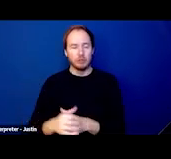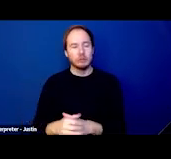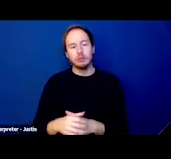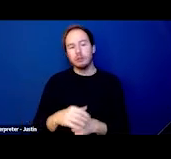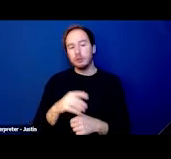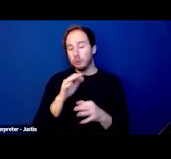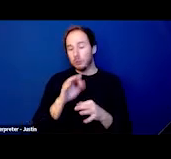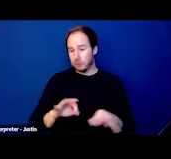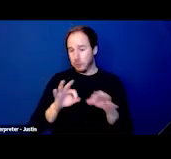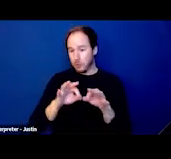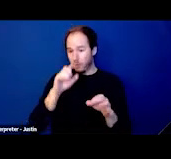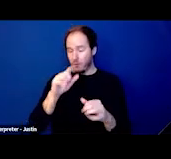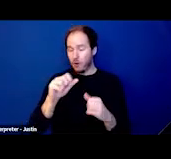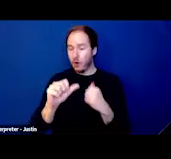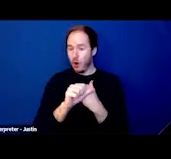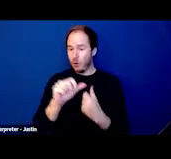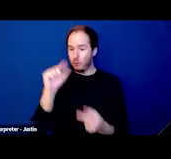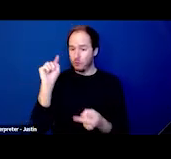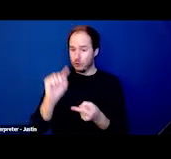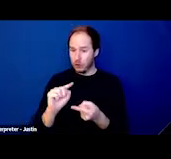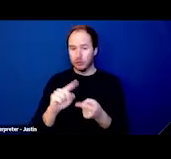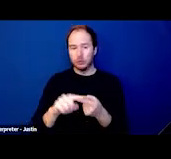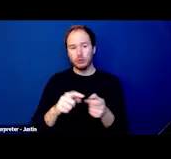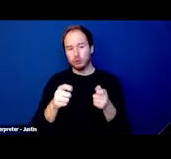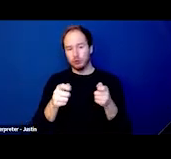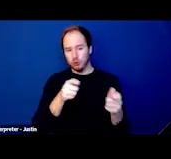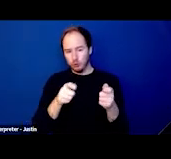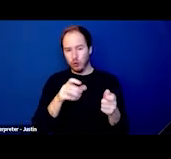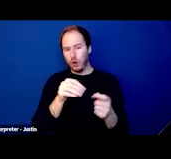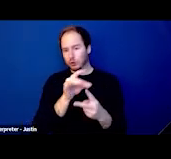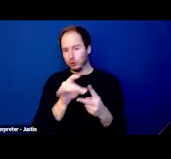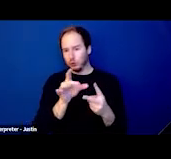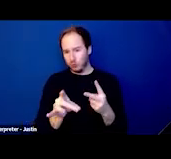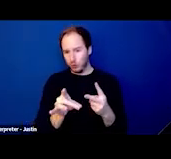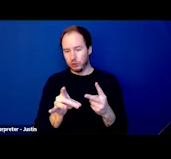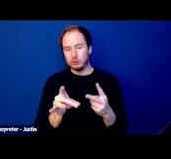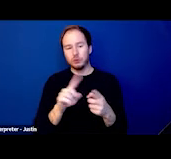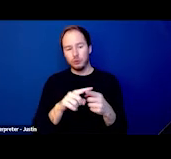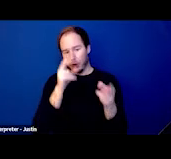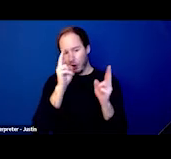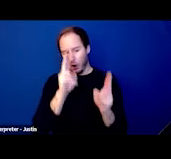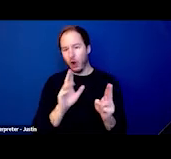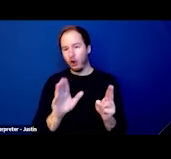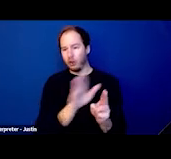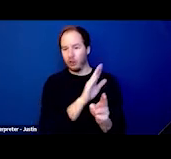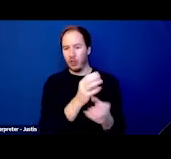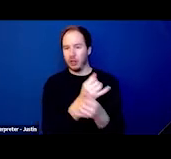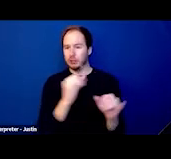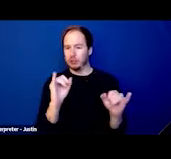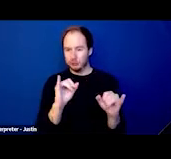it's really focused on control and choice and honoring a person's autonomy and defining their own path